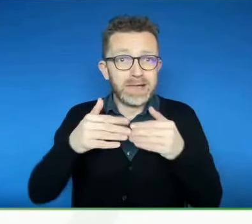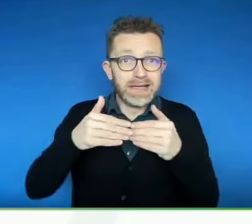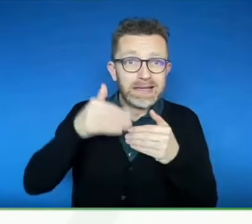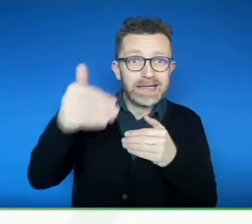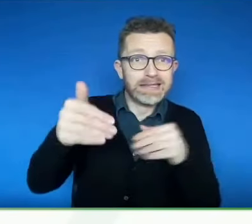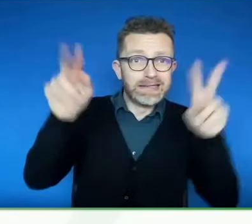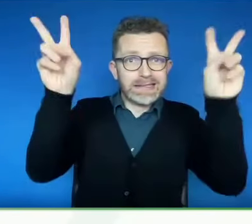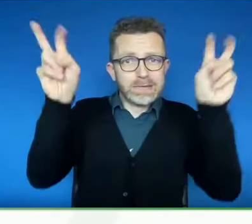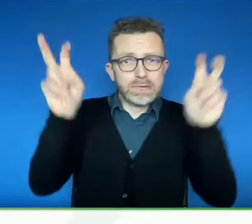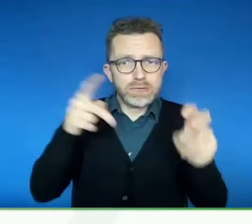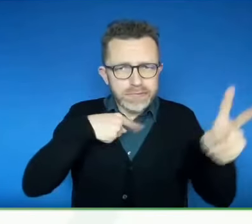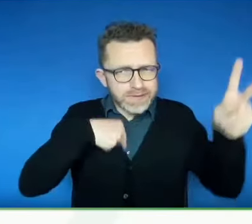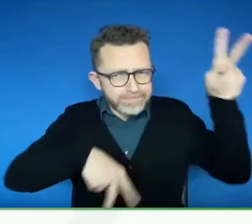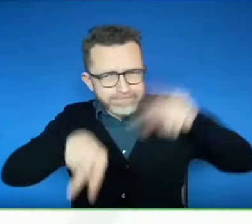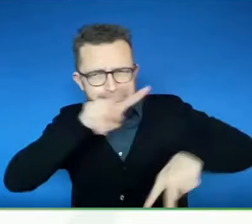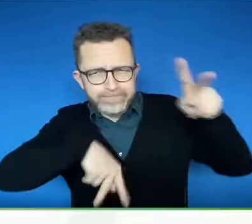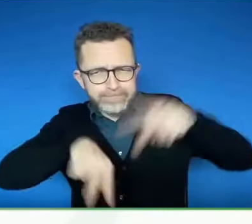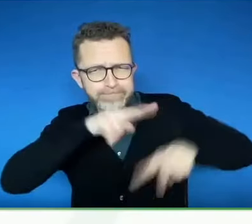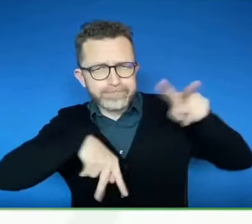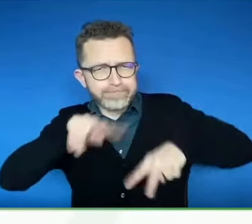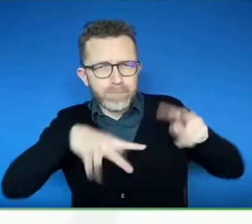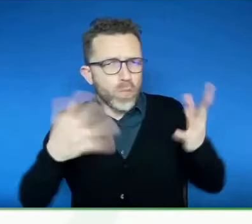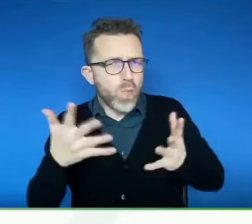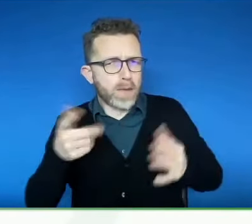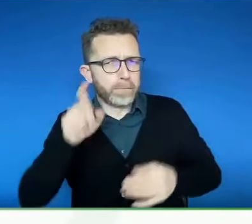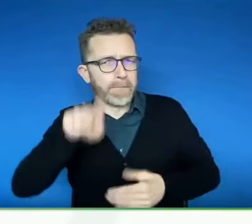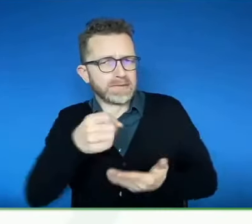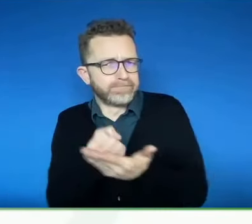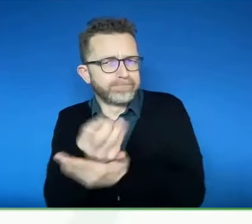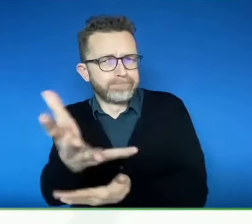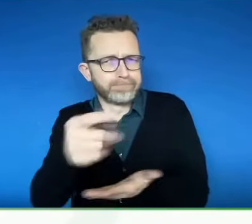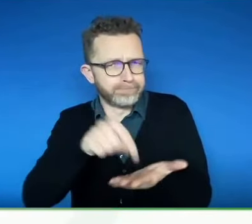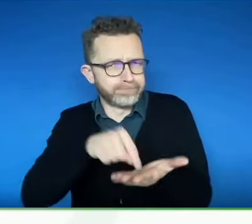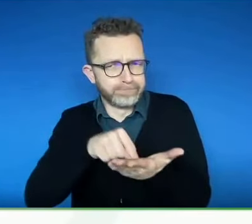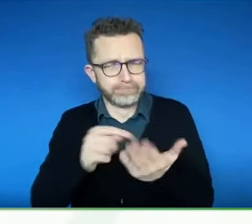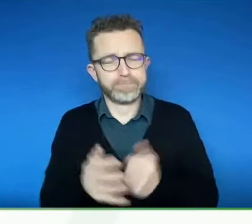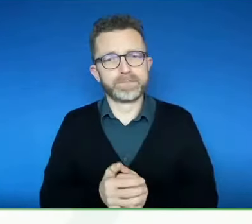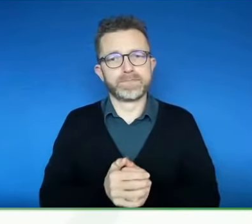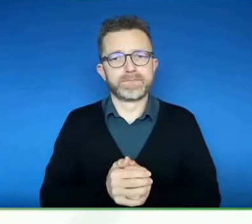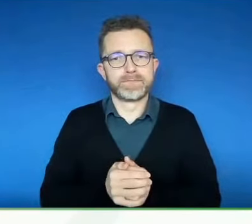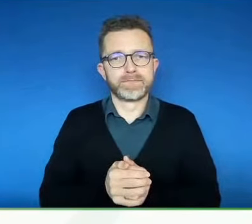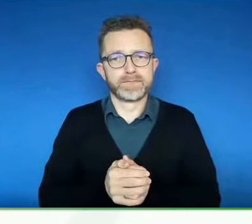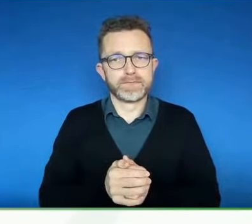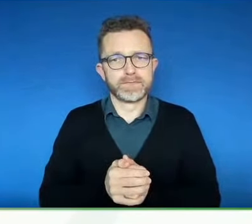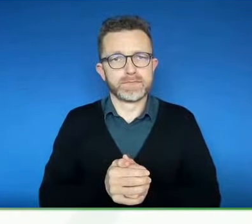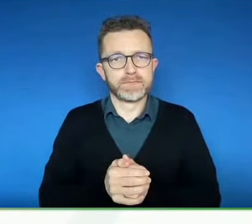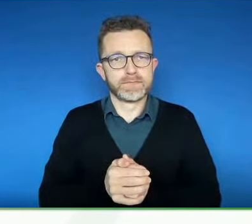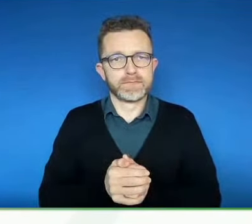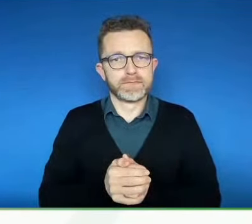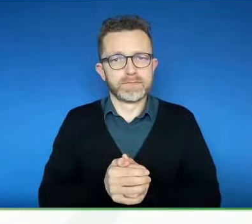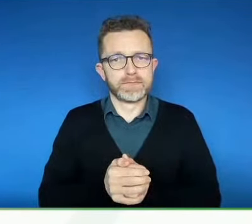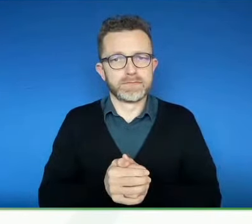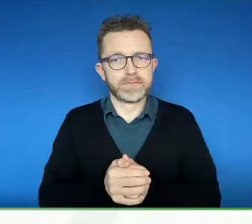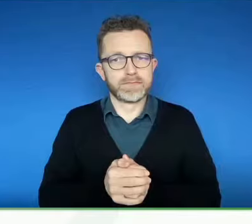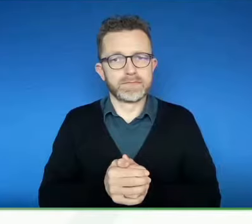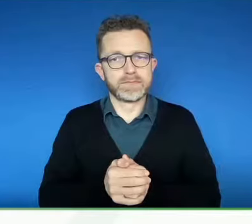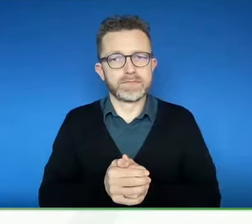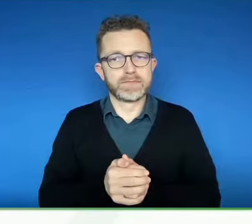The newsletter is written in easy language, pictures for the